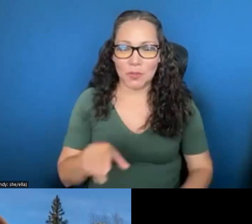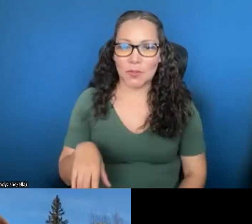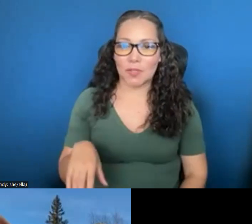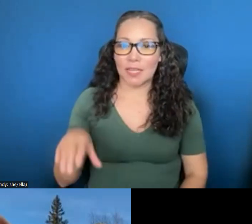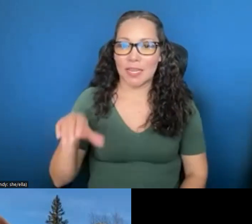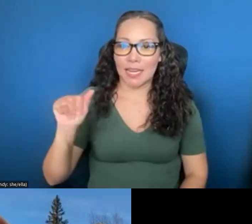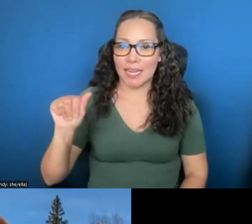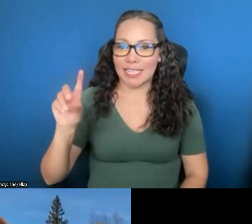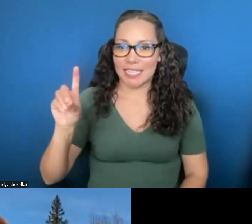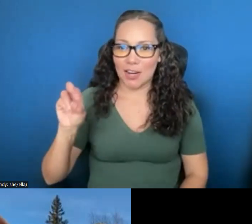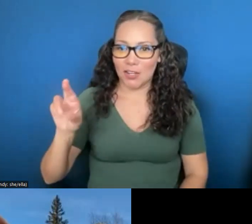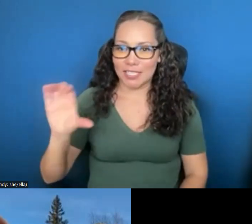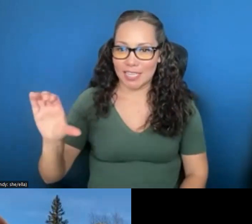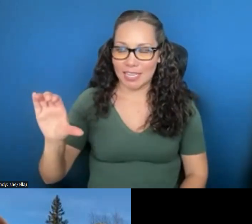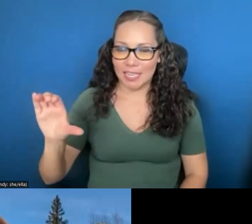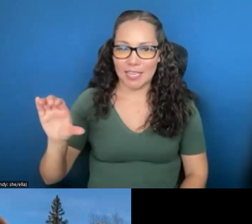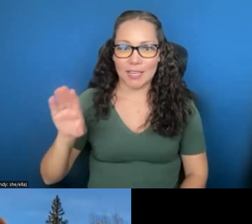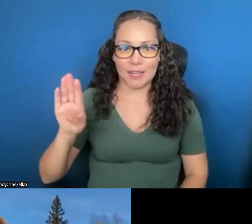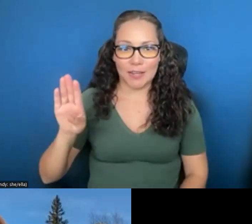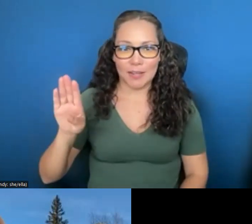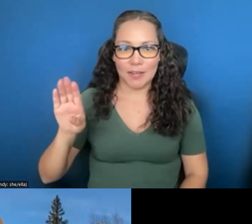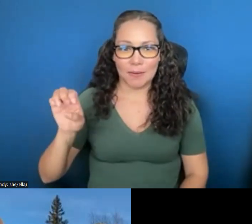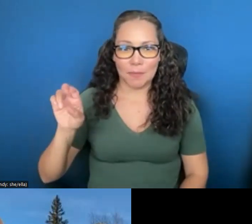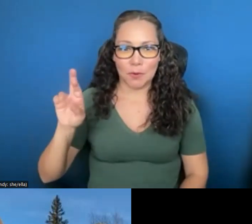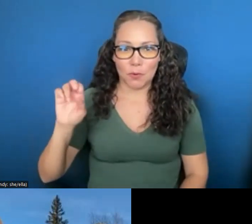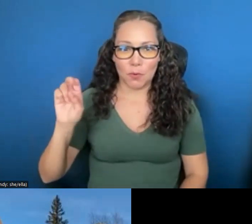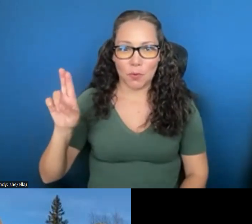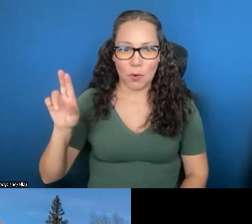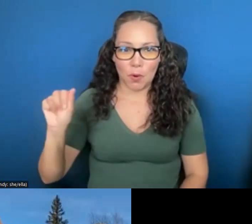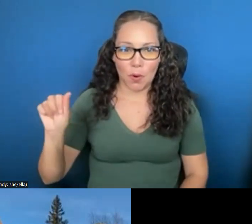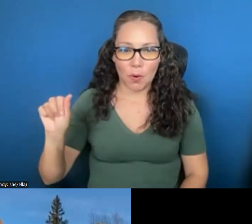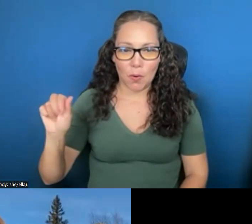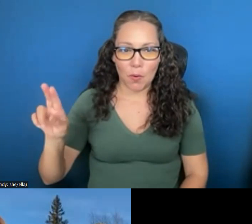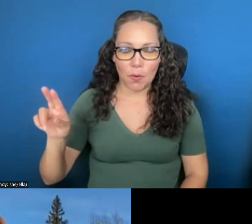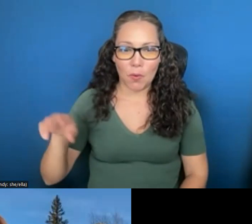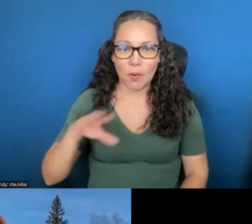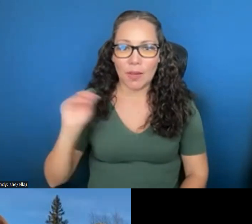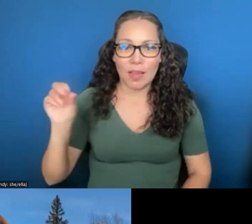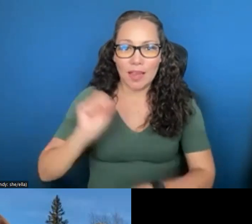and uh Mark Beck who's been instrumental to this California 2030 work that we'll be showing you